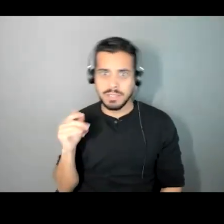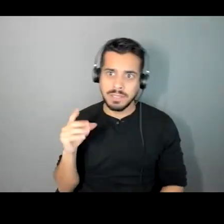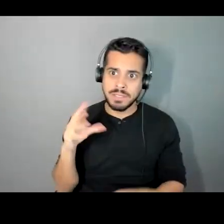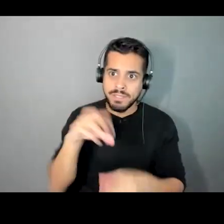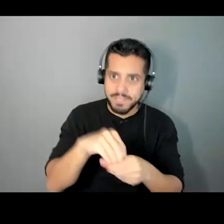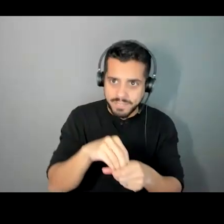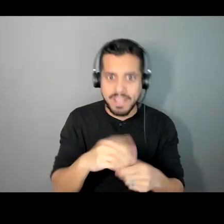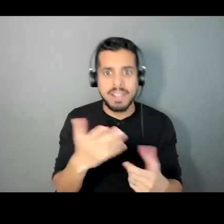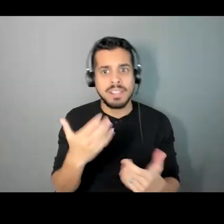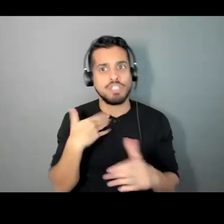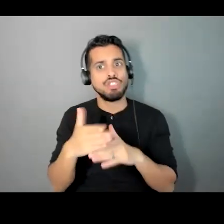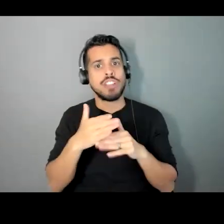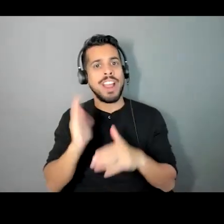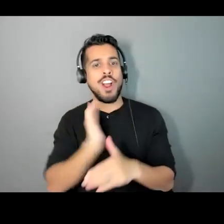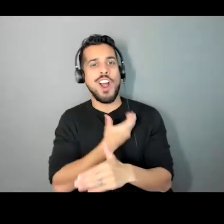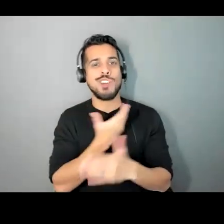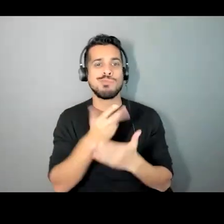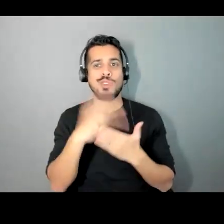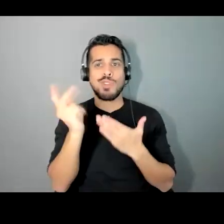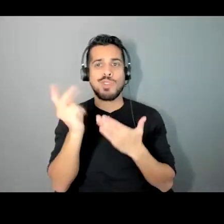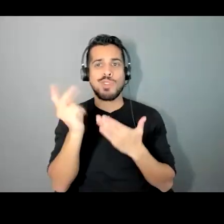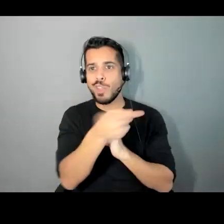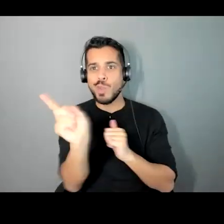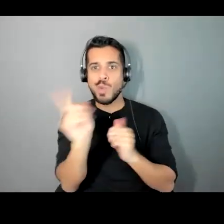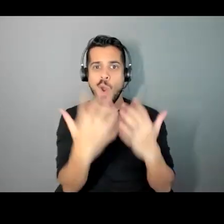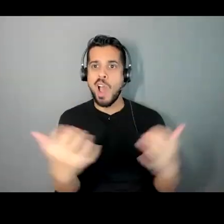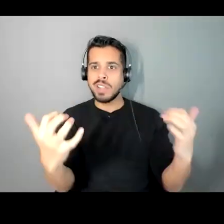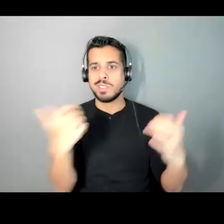letting us share our programming with, uh... your audience. We really do appreciate it.